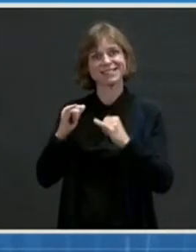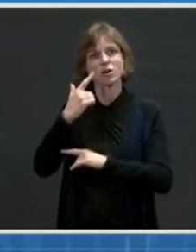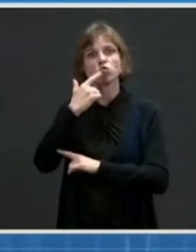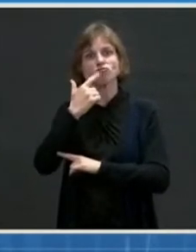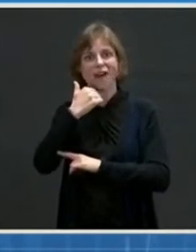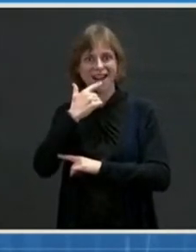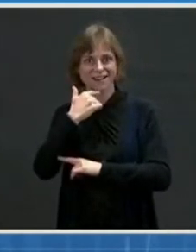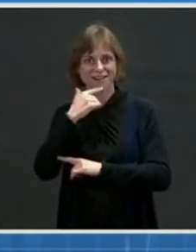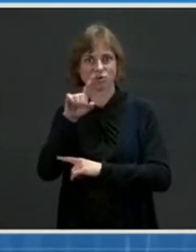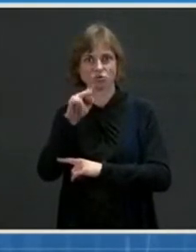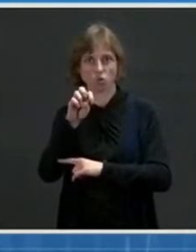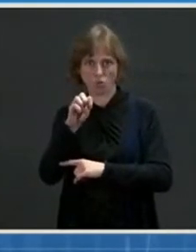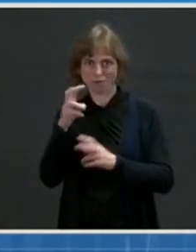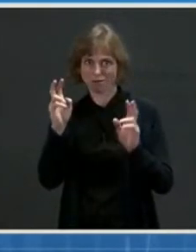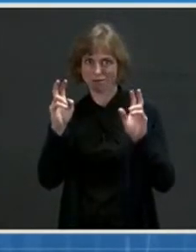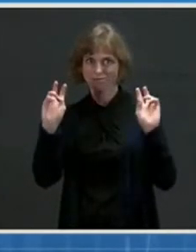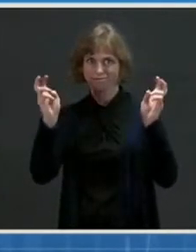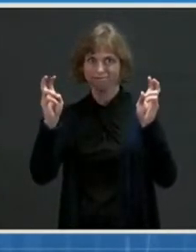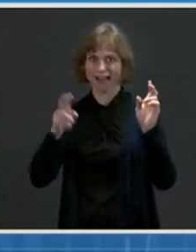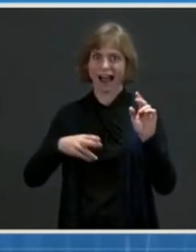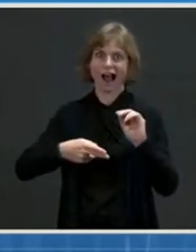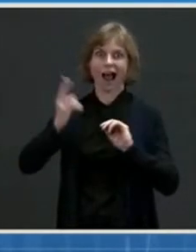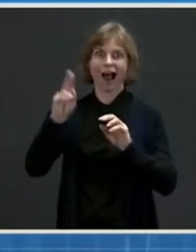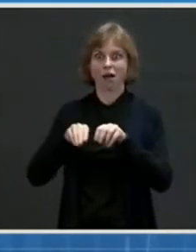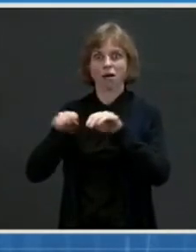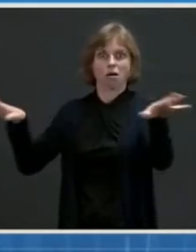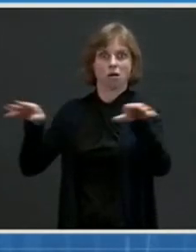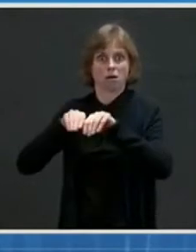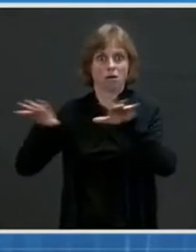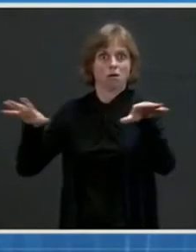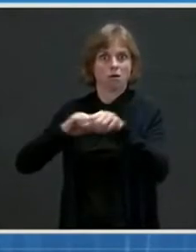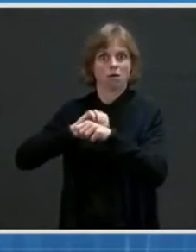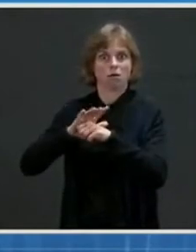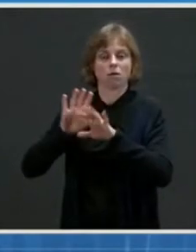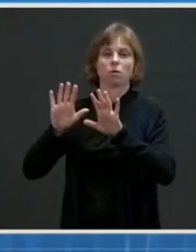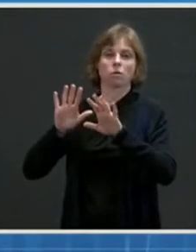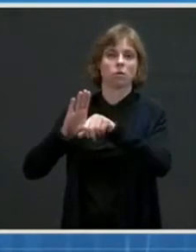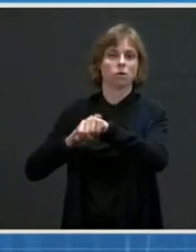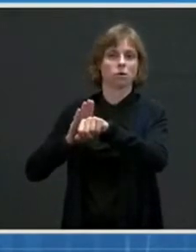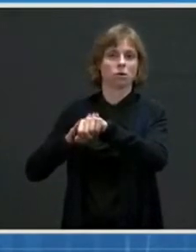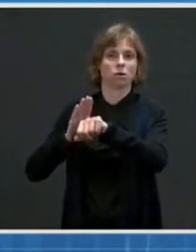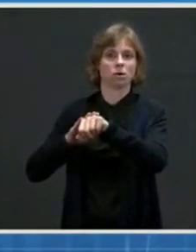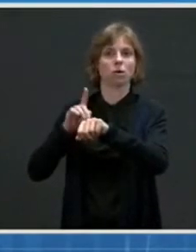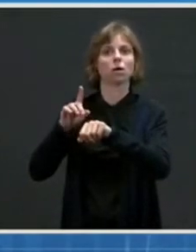REMAIN IN THE RED ZONE, THE COUNTIES WITH HIGH